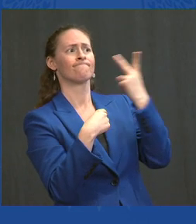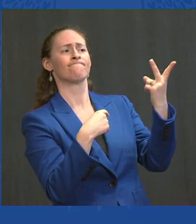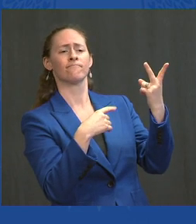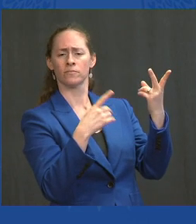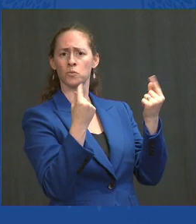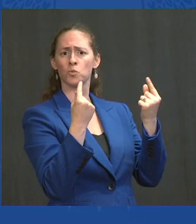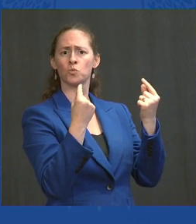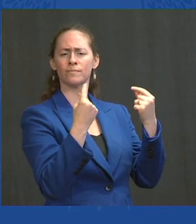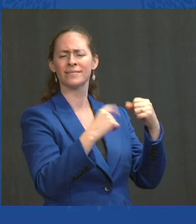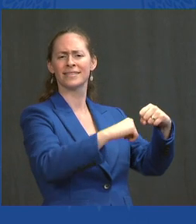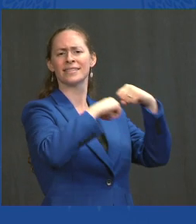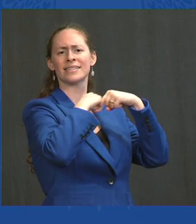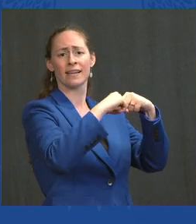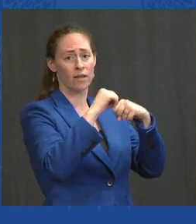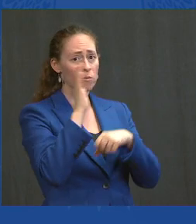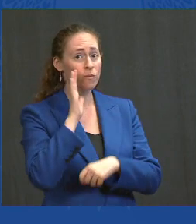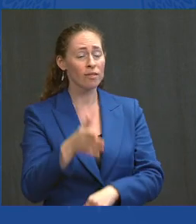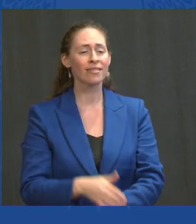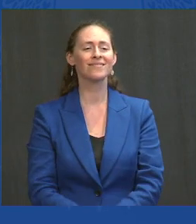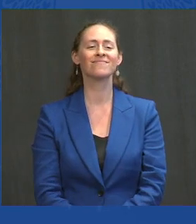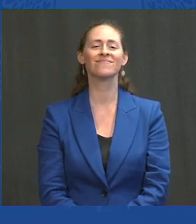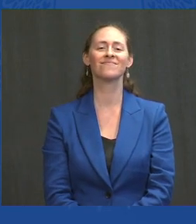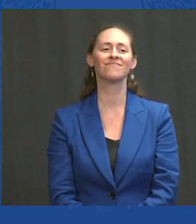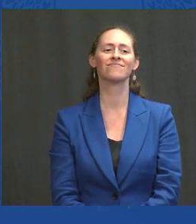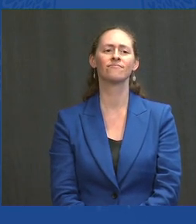I will bear true faith and allegiance to the same,